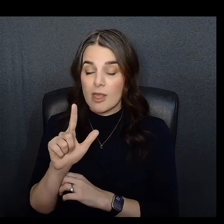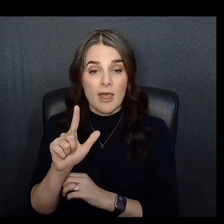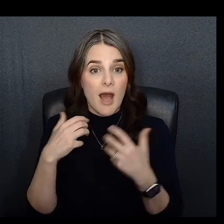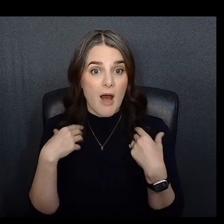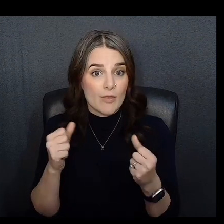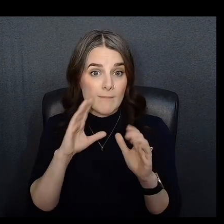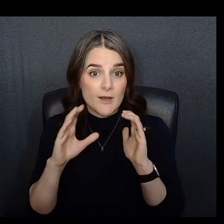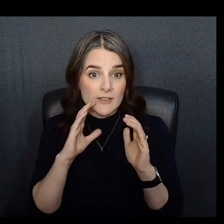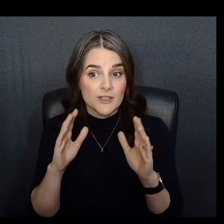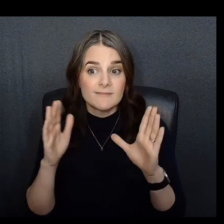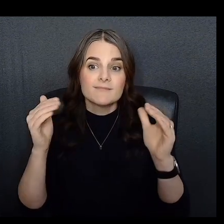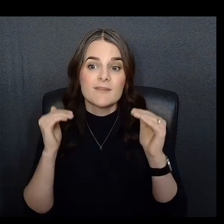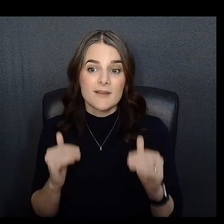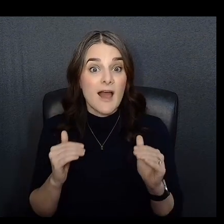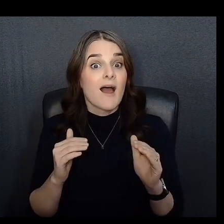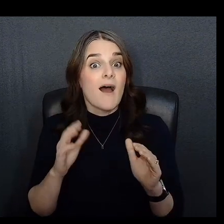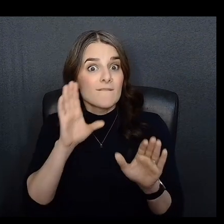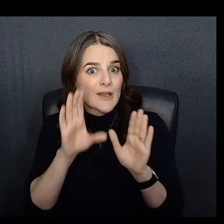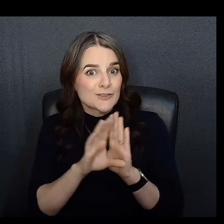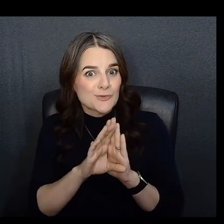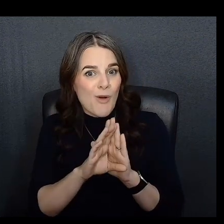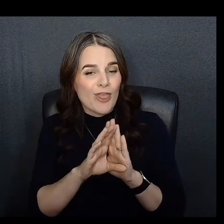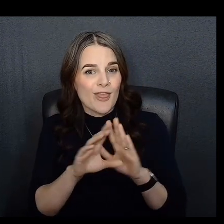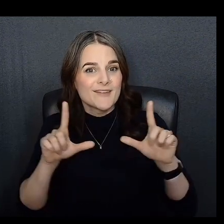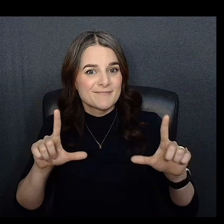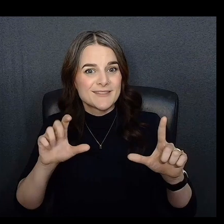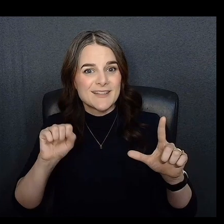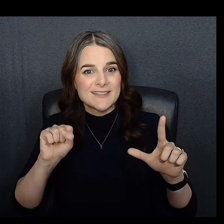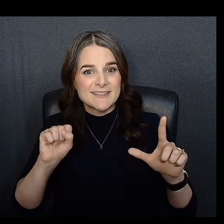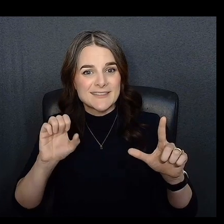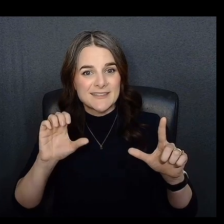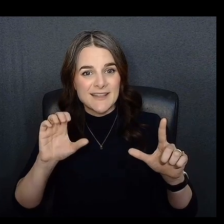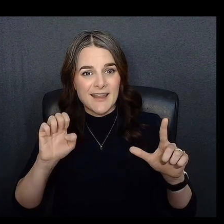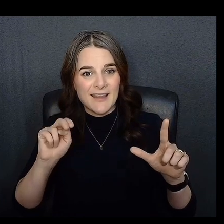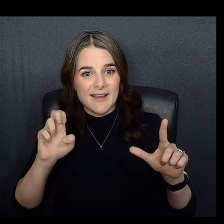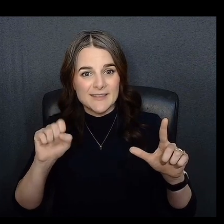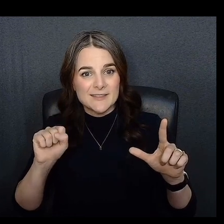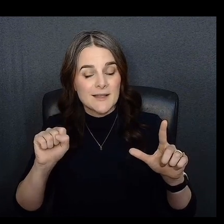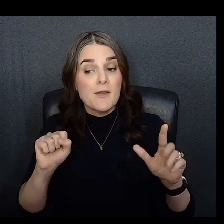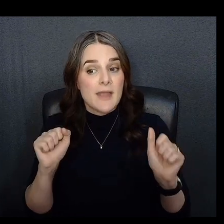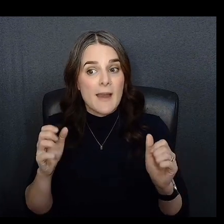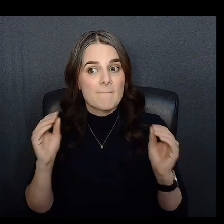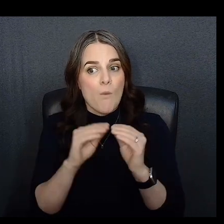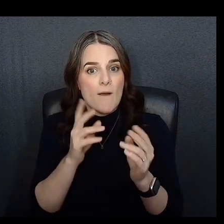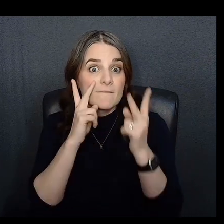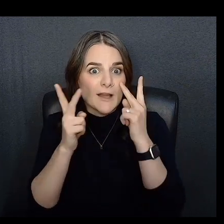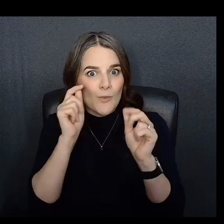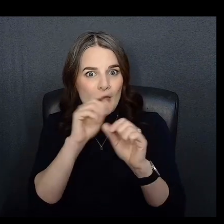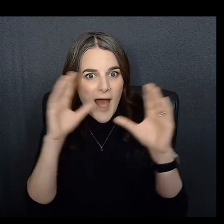be a way to be able to symbolize vocabulary using these types of images.